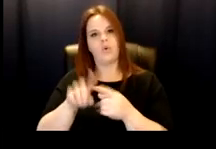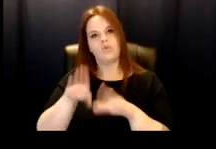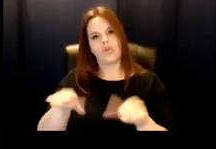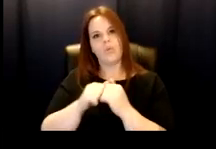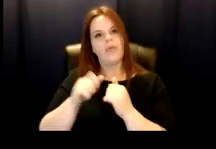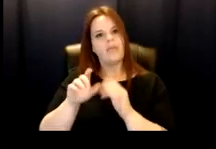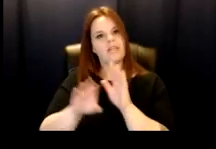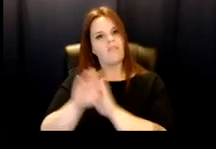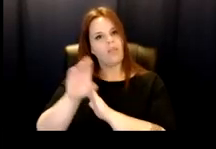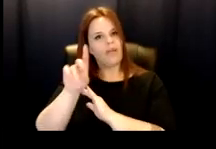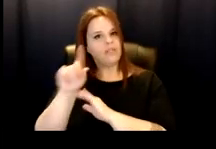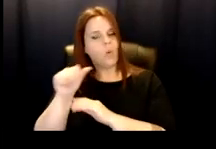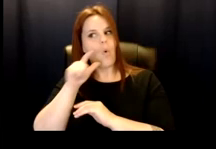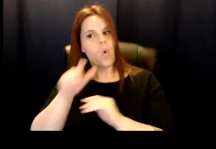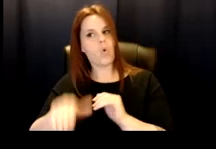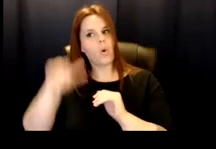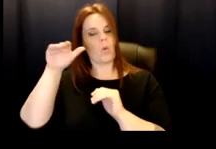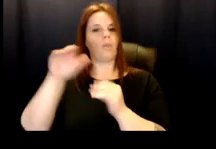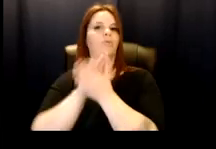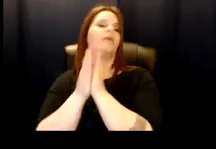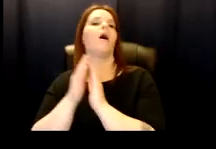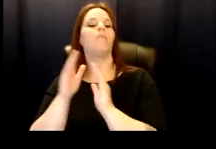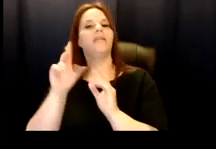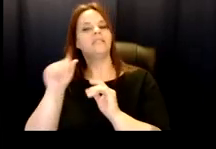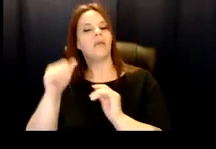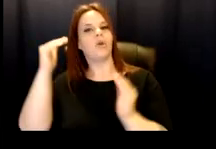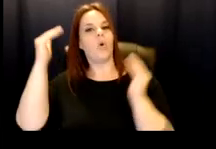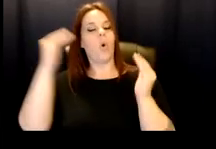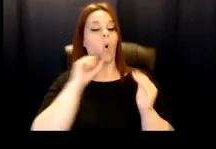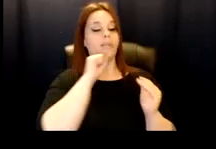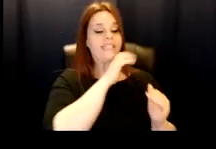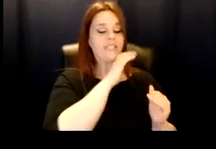who grew up to be disabled adults, or seniors who have aged into disability but may not